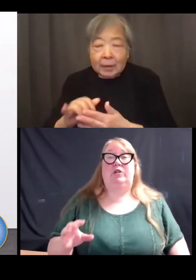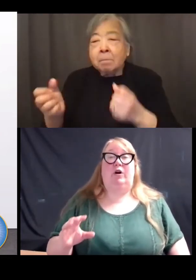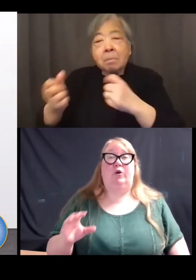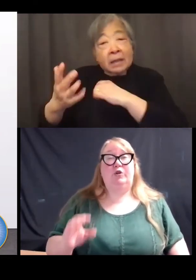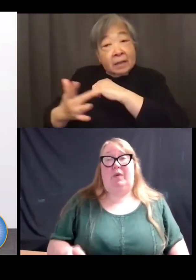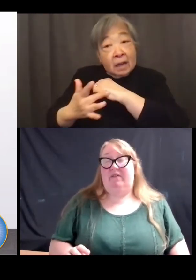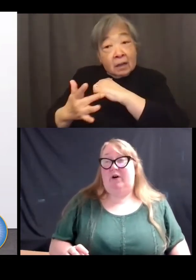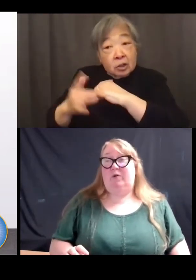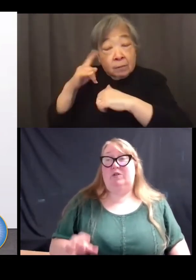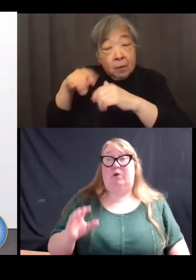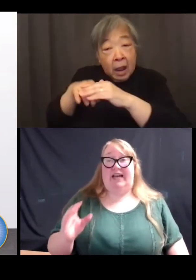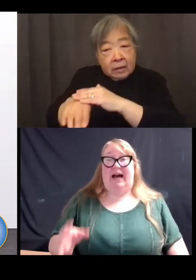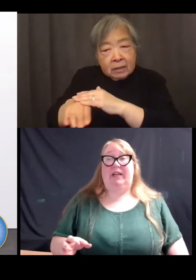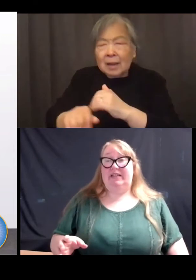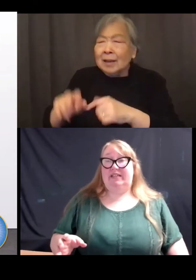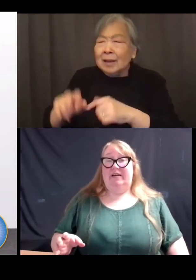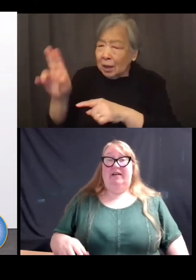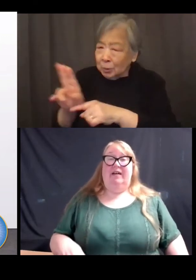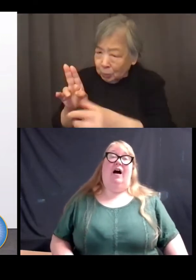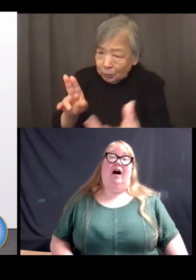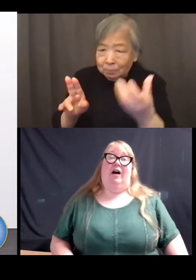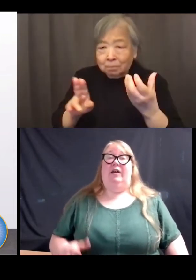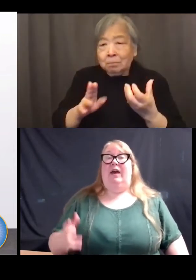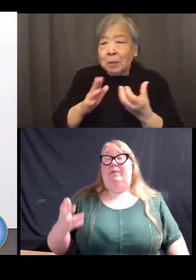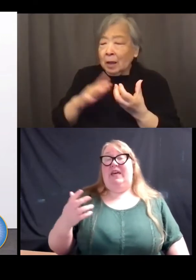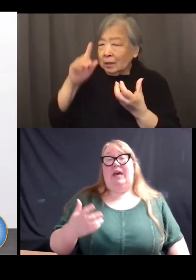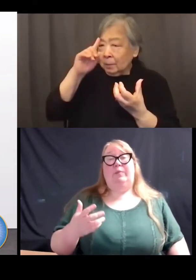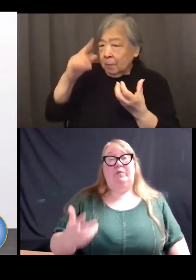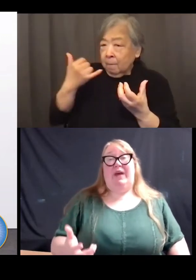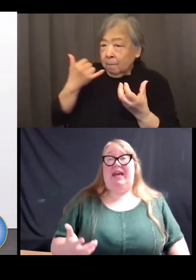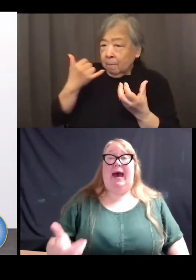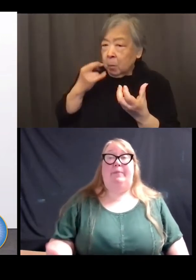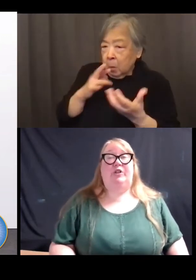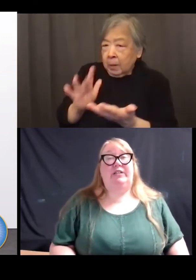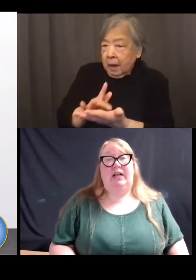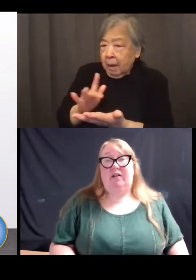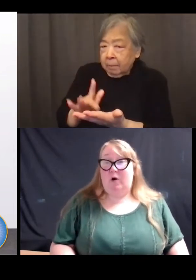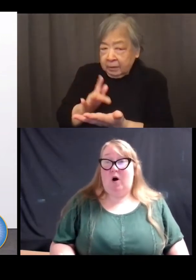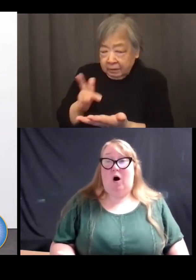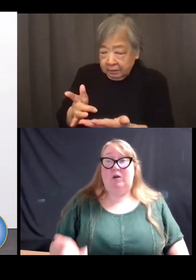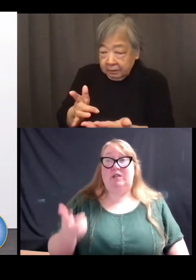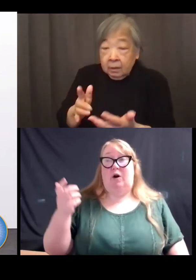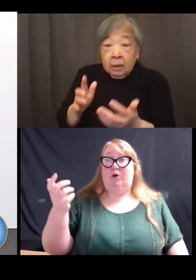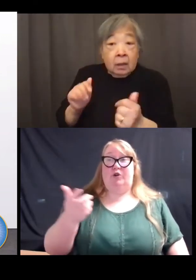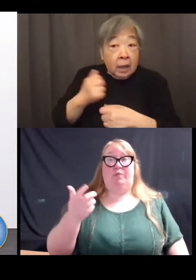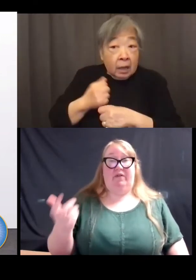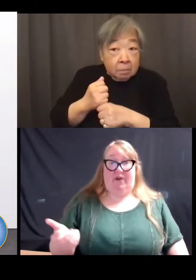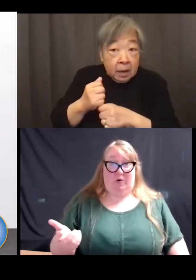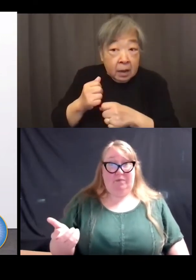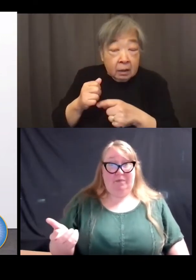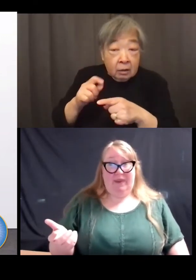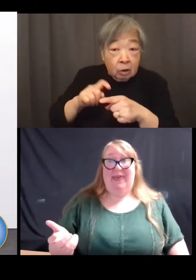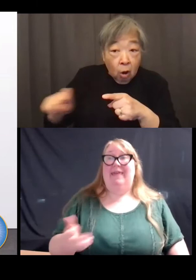on your smartphones or tablets. Being able to make caption telephone calls on your smartphone